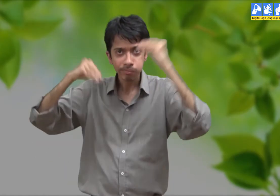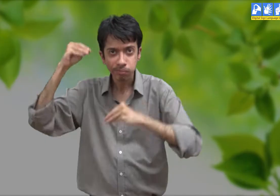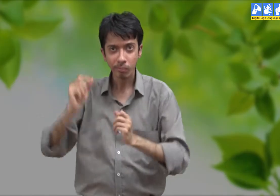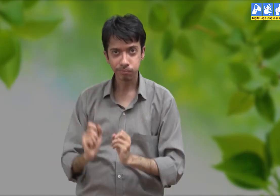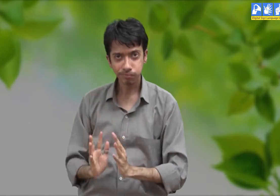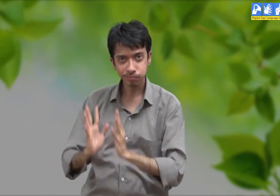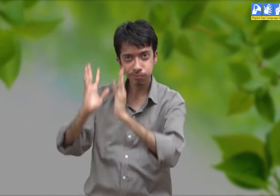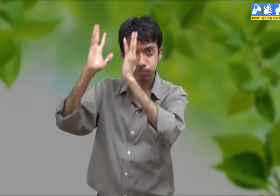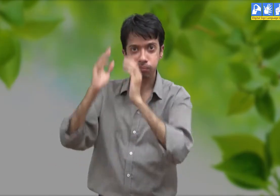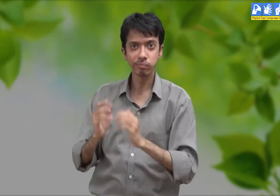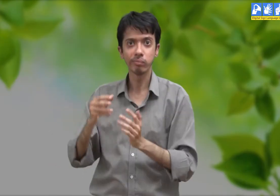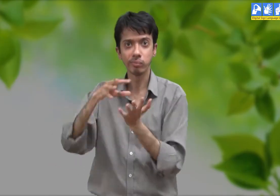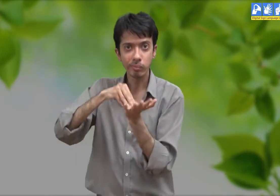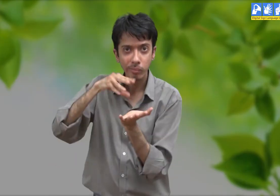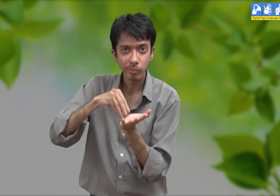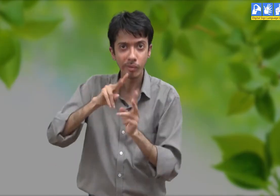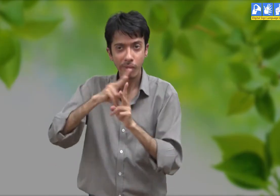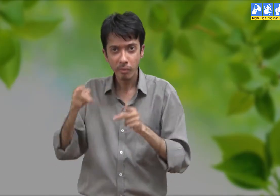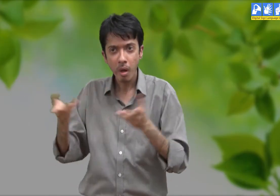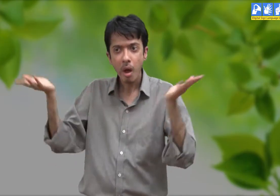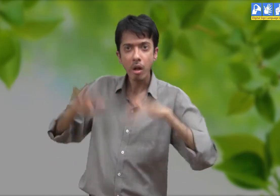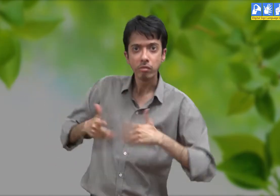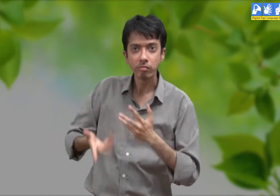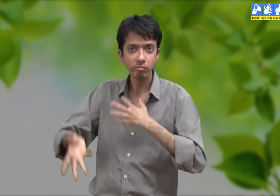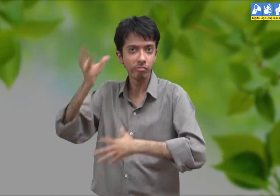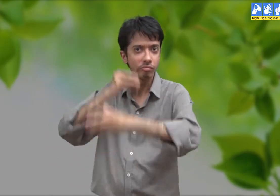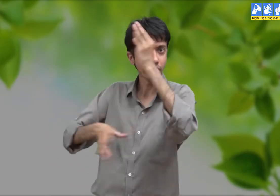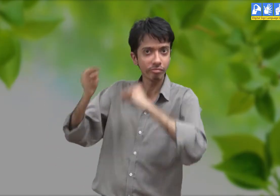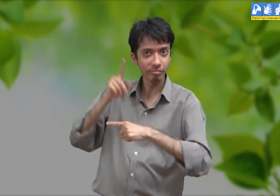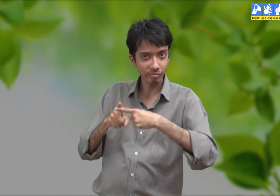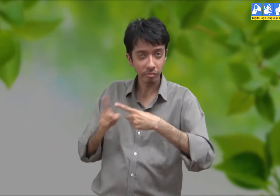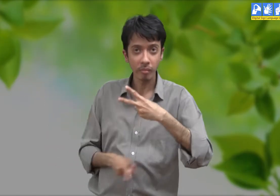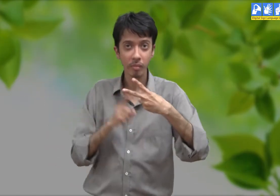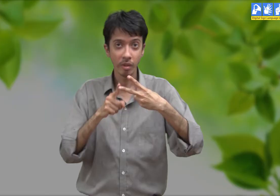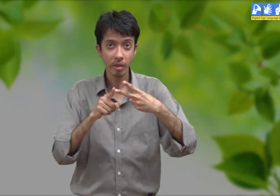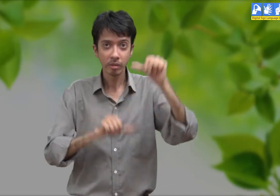They get exposure to various topics that are required later on in life.